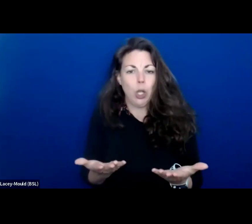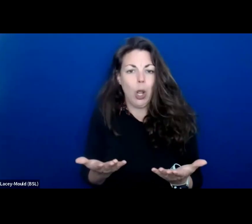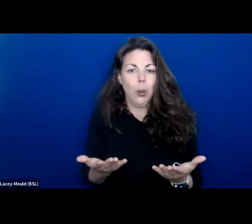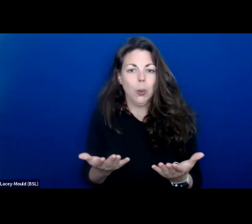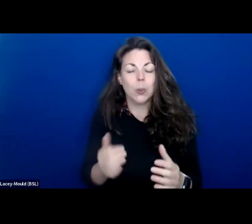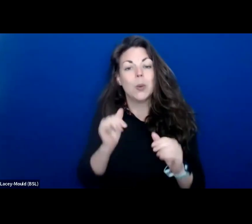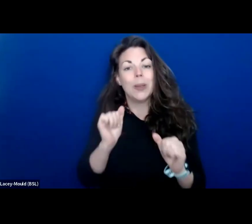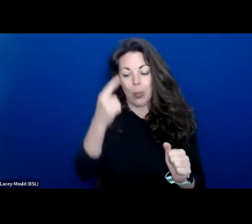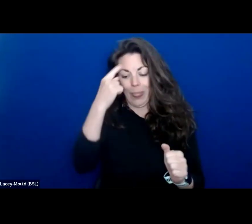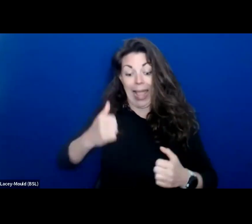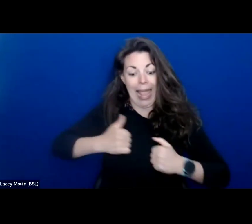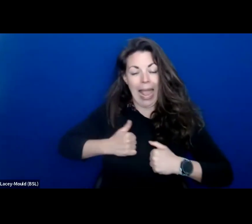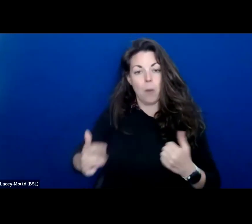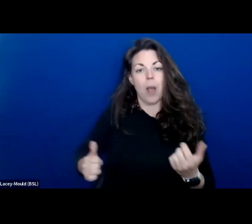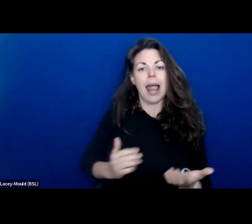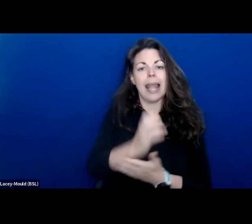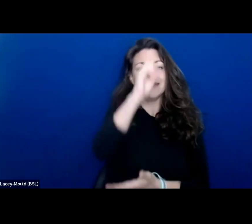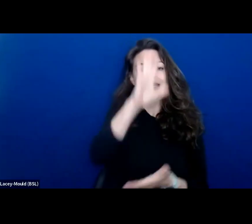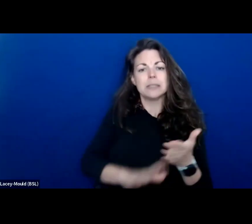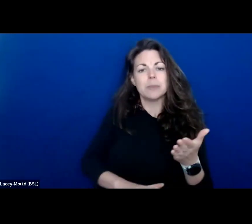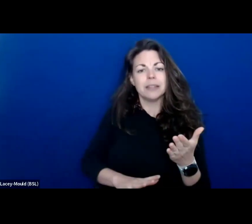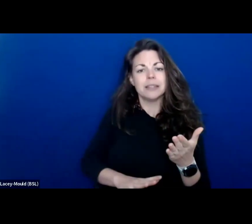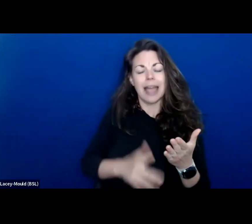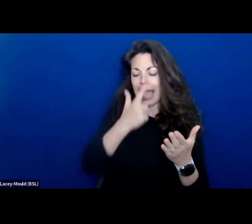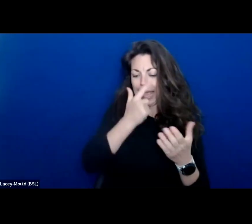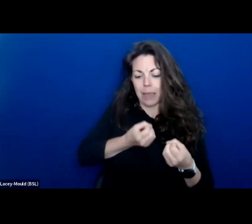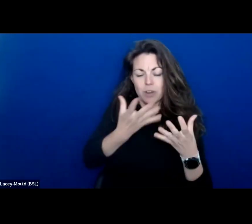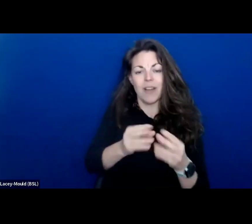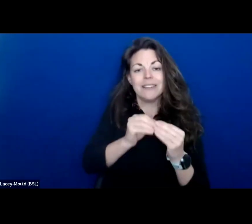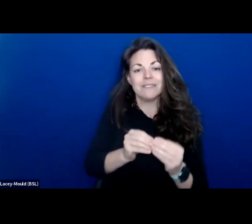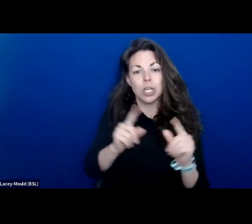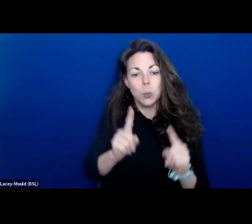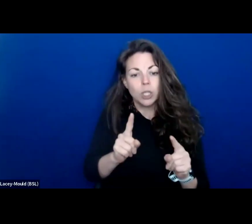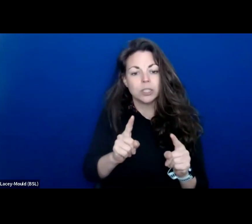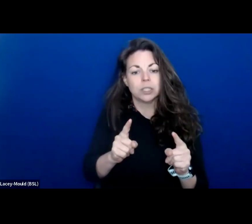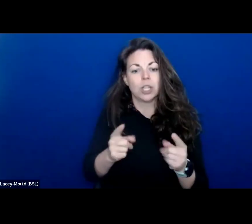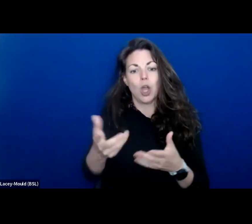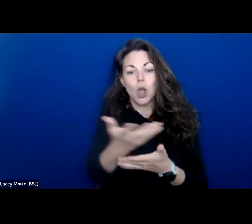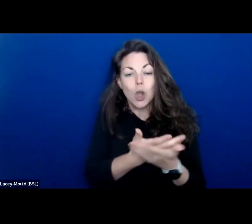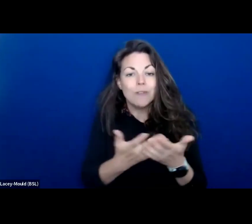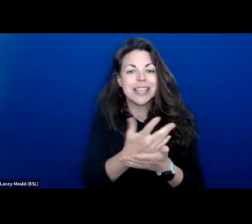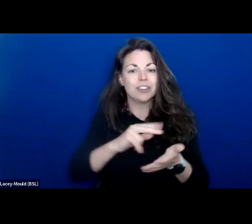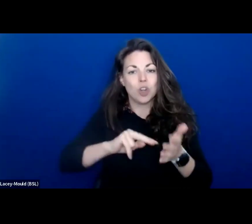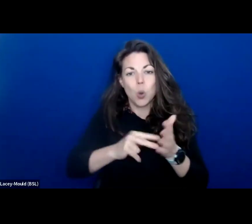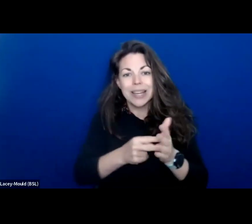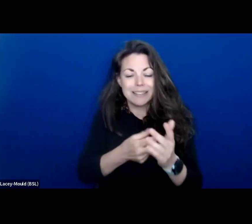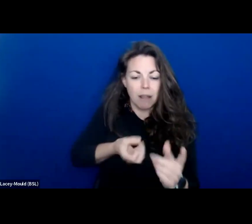experience and the value that that can bring to a conversation or an organization is really all that we should be